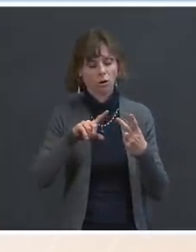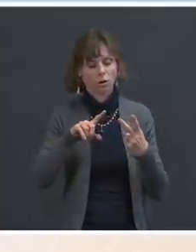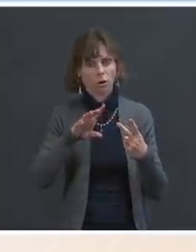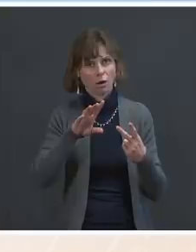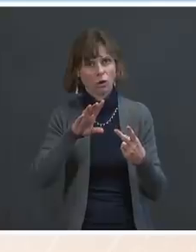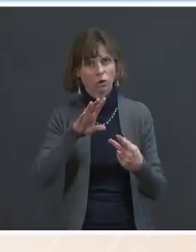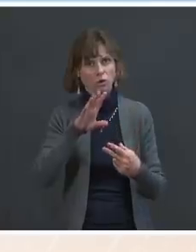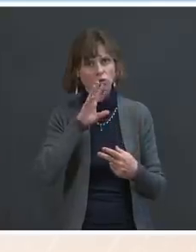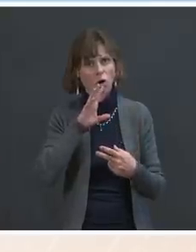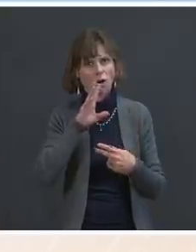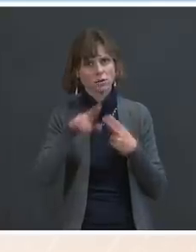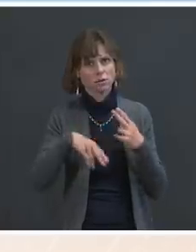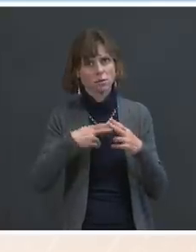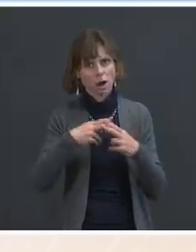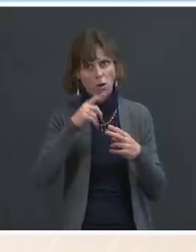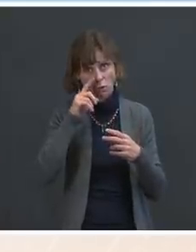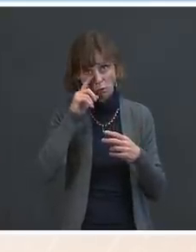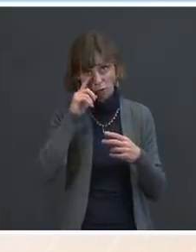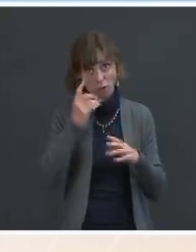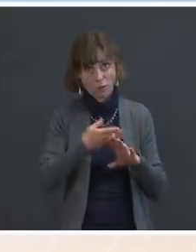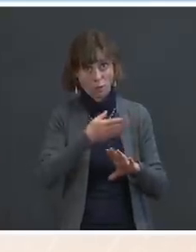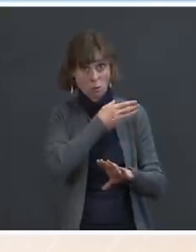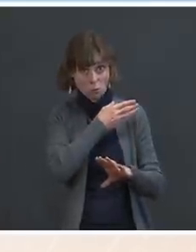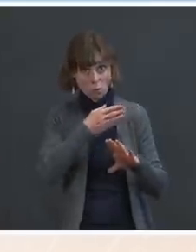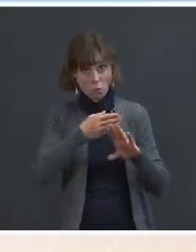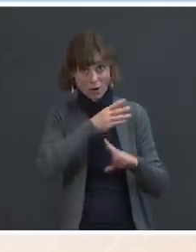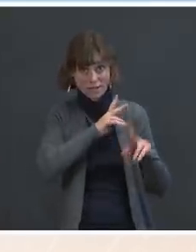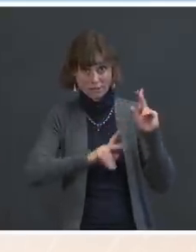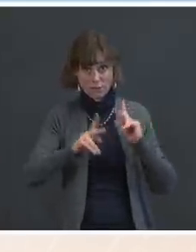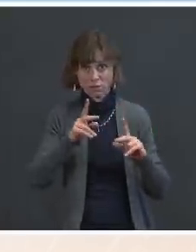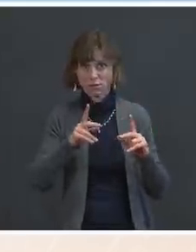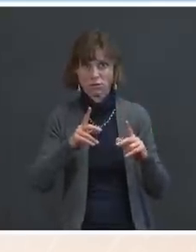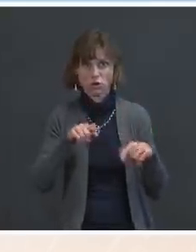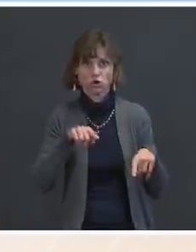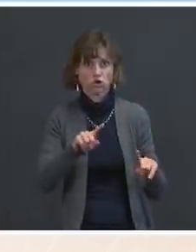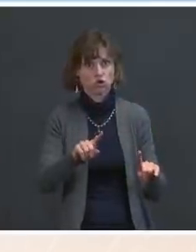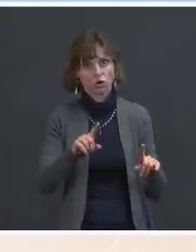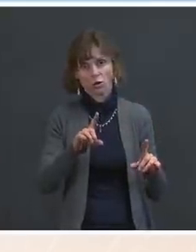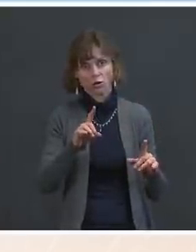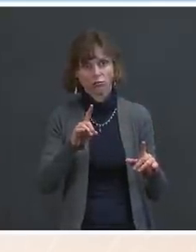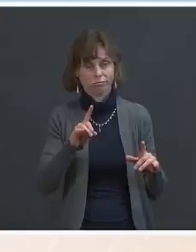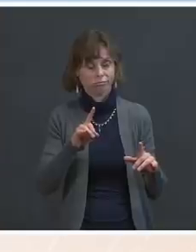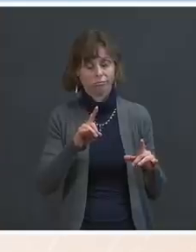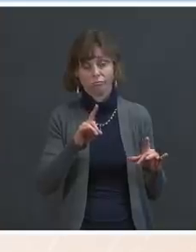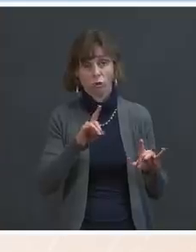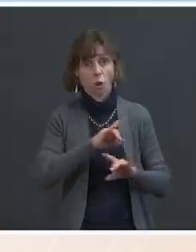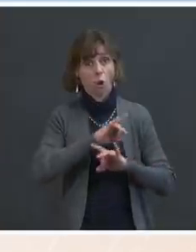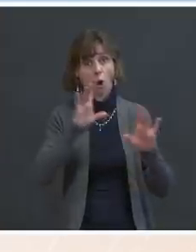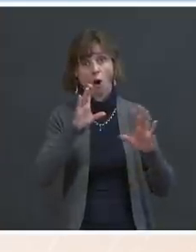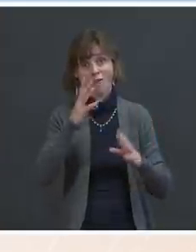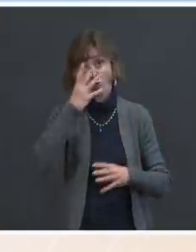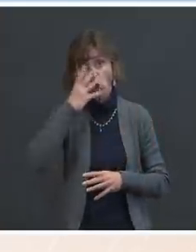Arguably, your predecessors' entire theory of their immigration agenda was that they were trying to send this message: